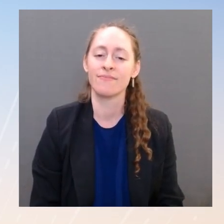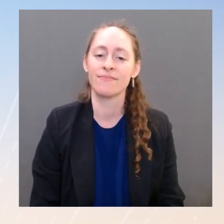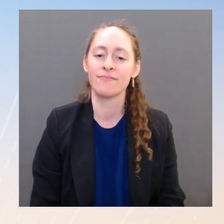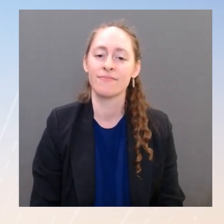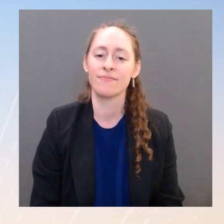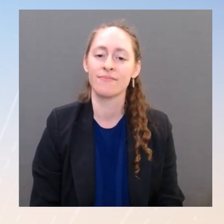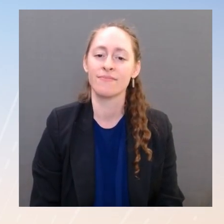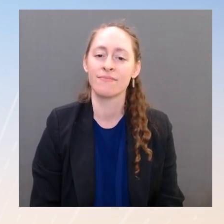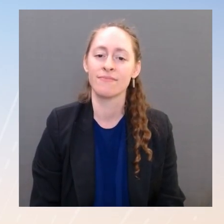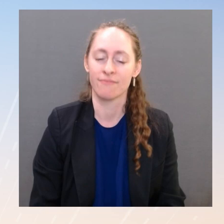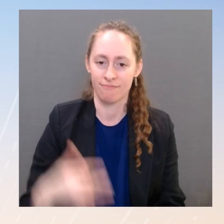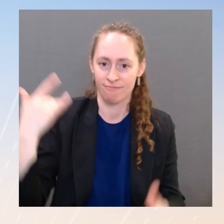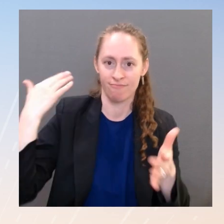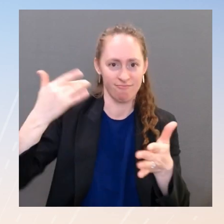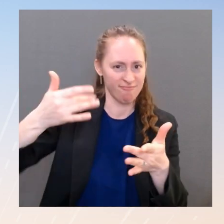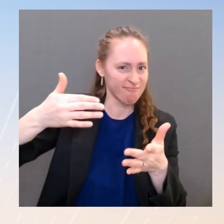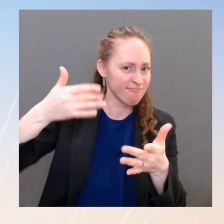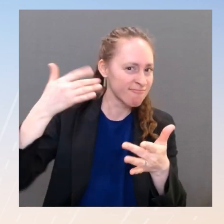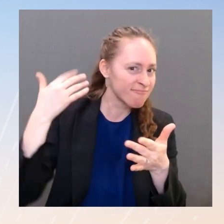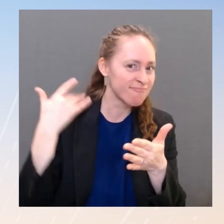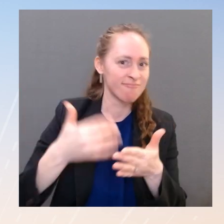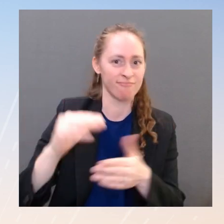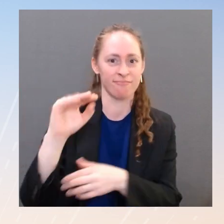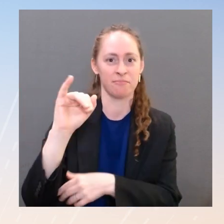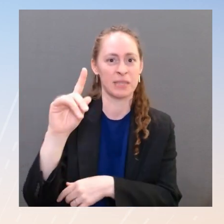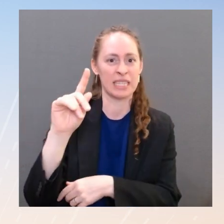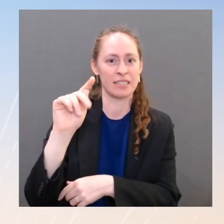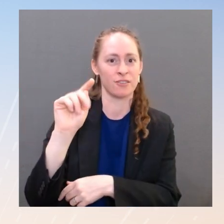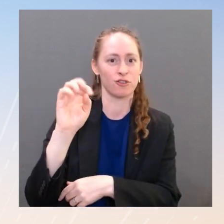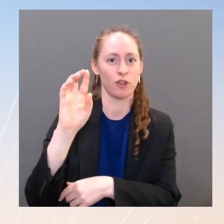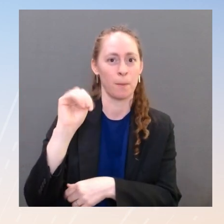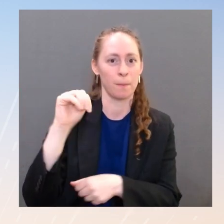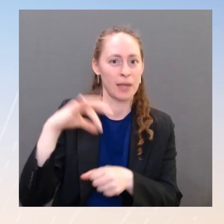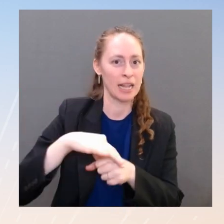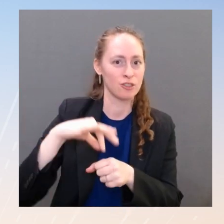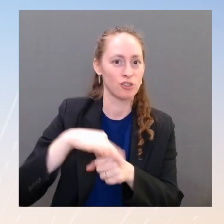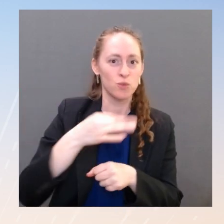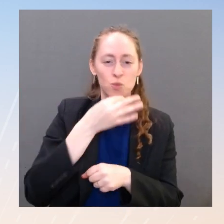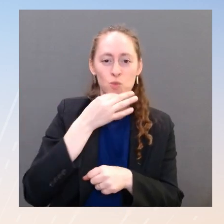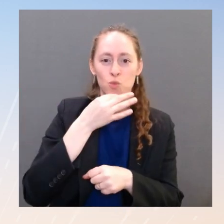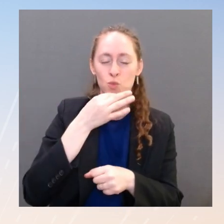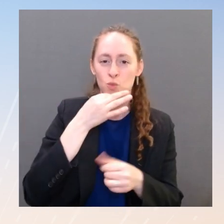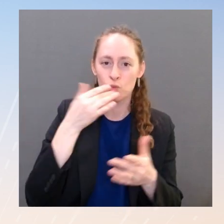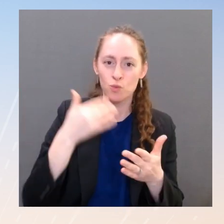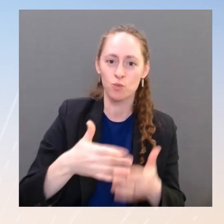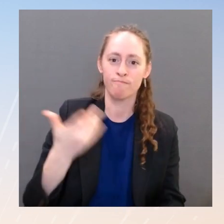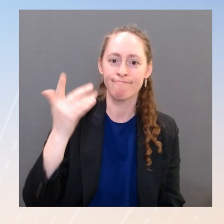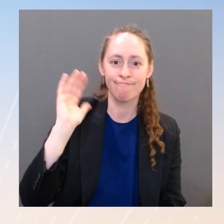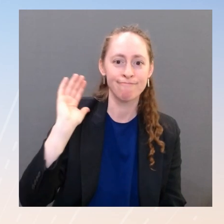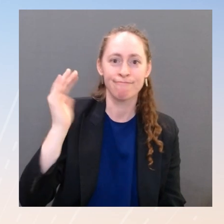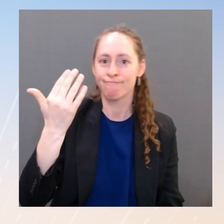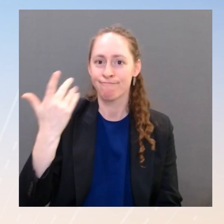had sounded the alarm about inflation and immigration becoming political liabilities, coupled with this new polling that is out today